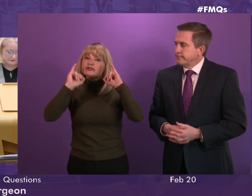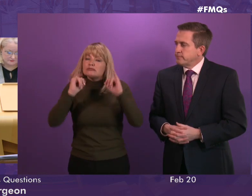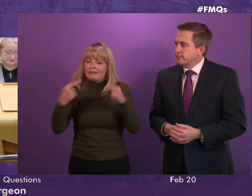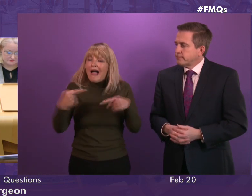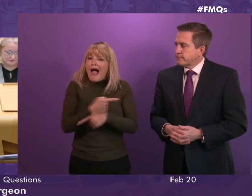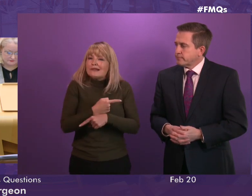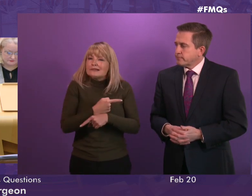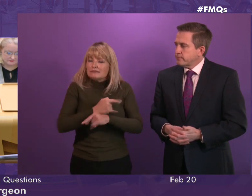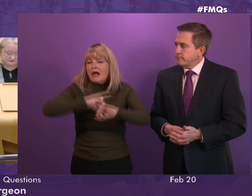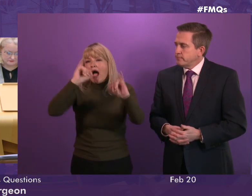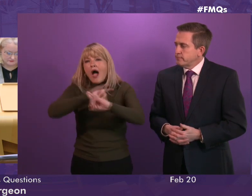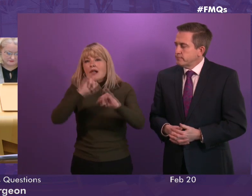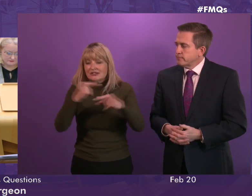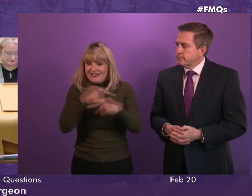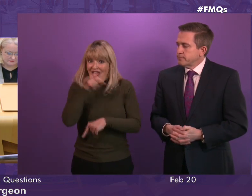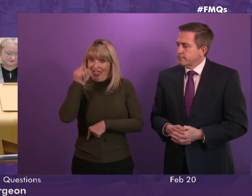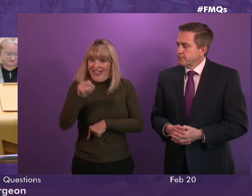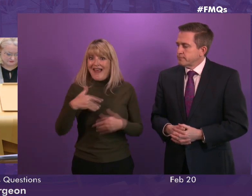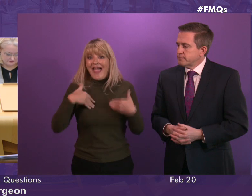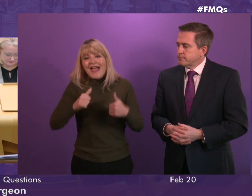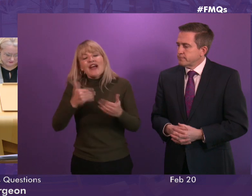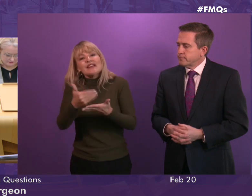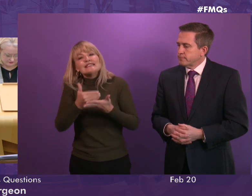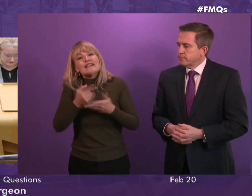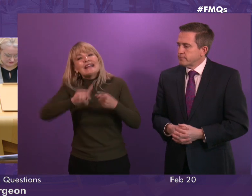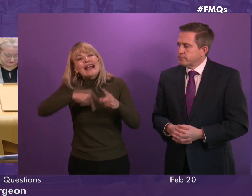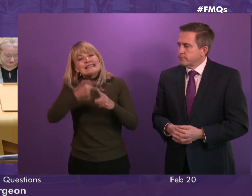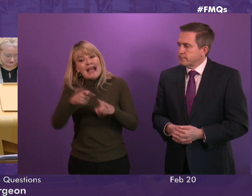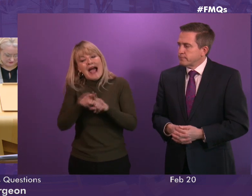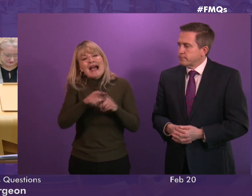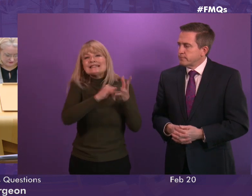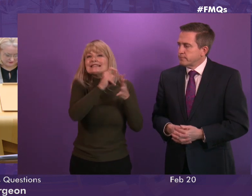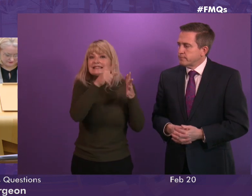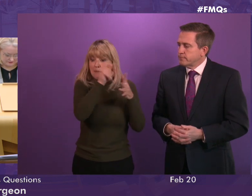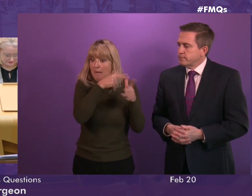2015, which are enforced by the Health and Safety Executive and SEPA. We have been assured